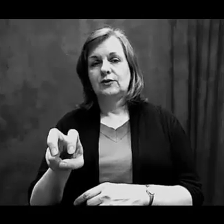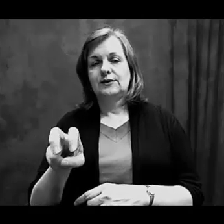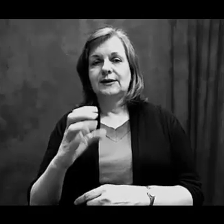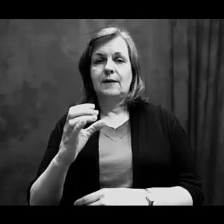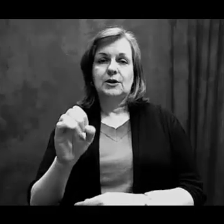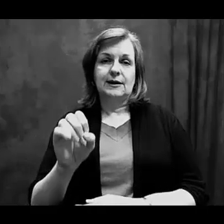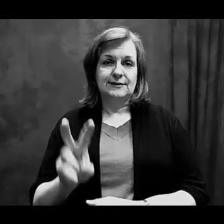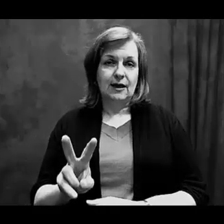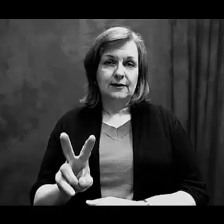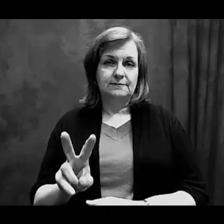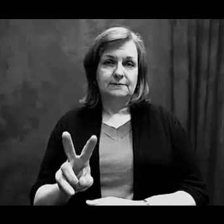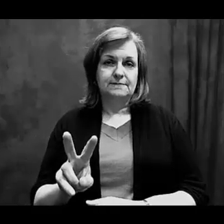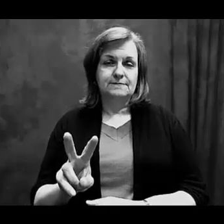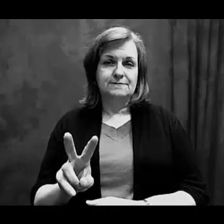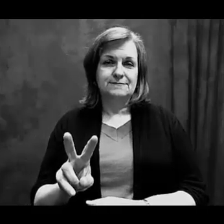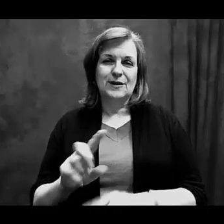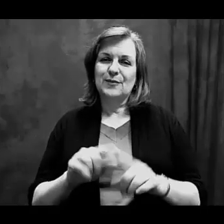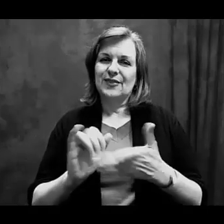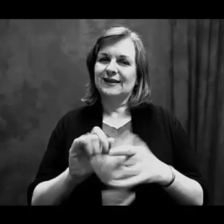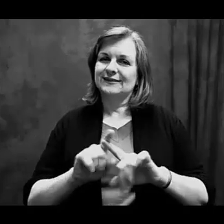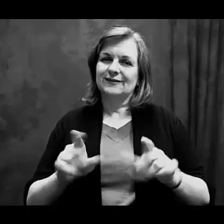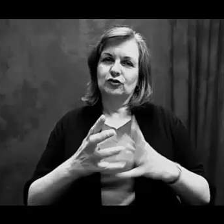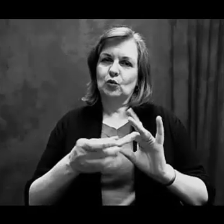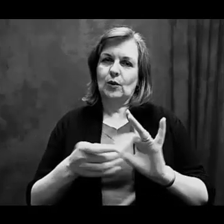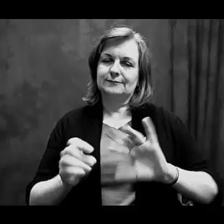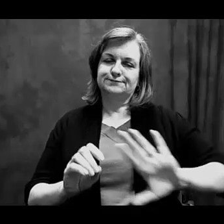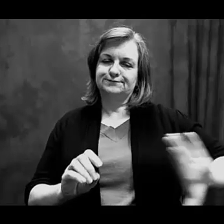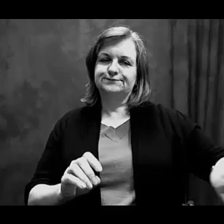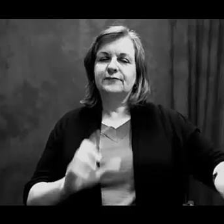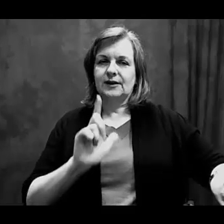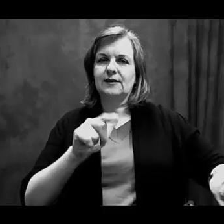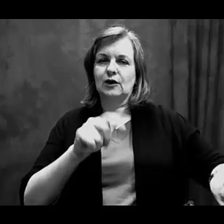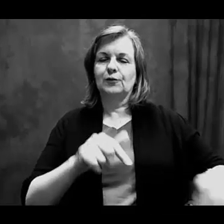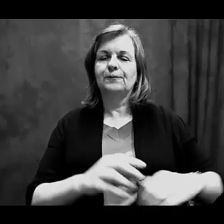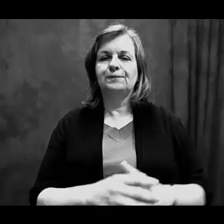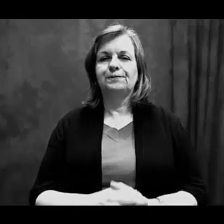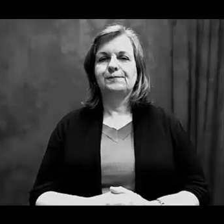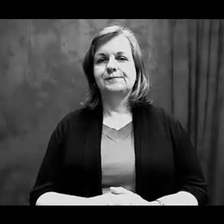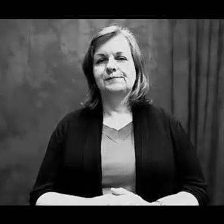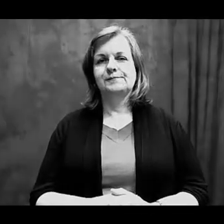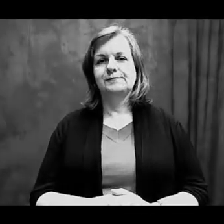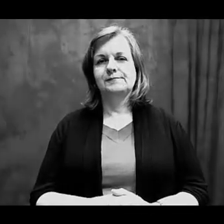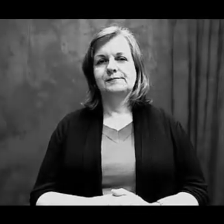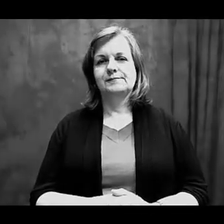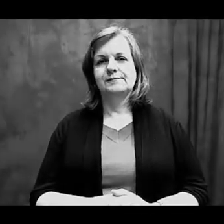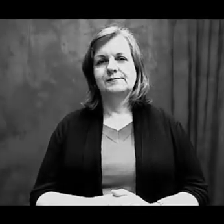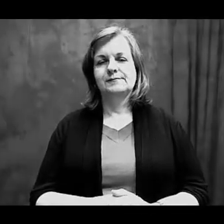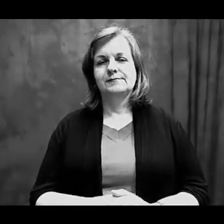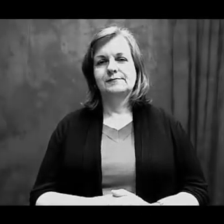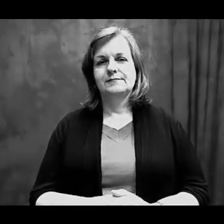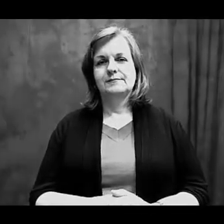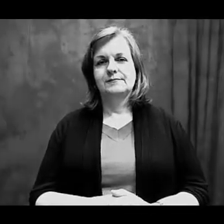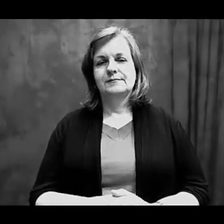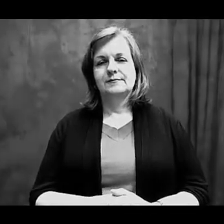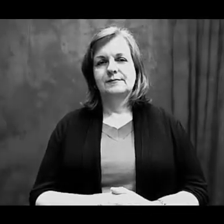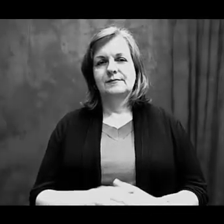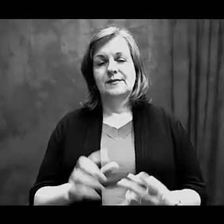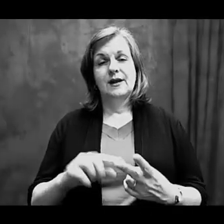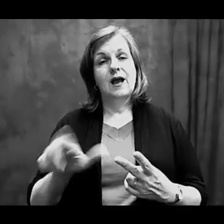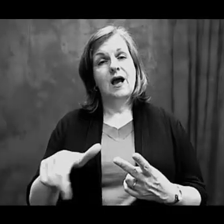and it also transports carbon dioxide